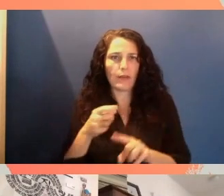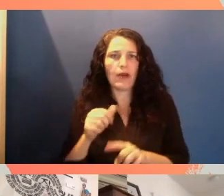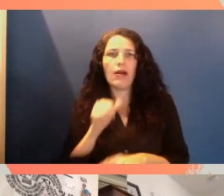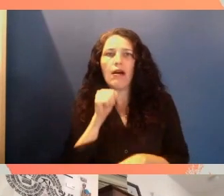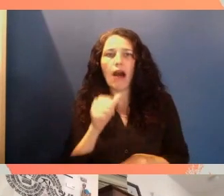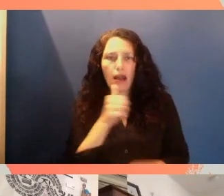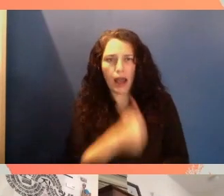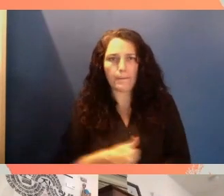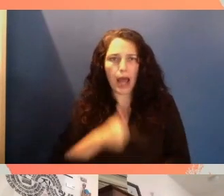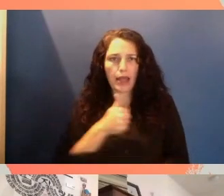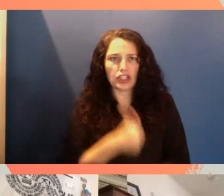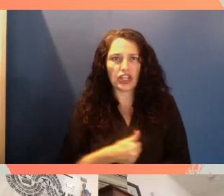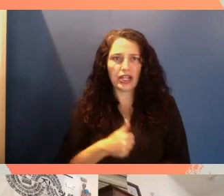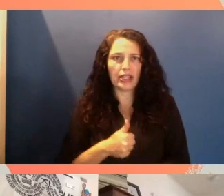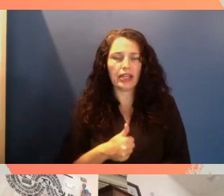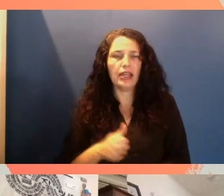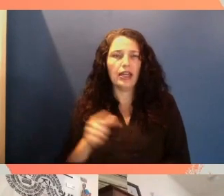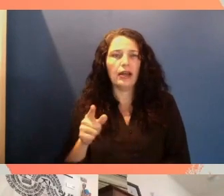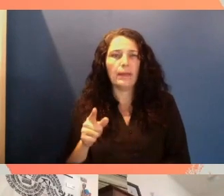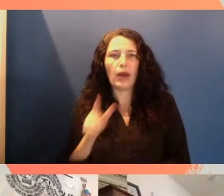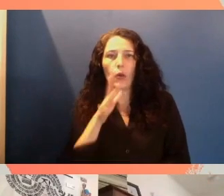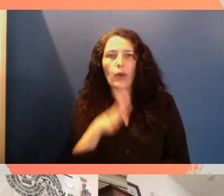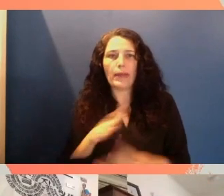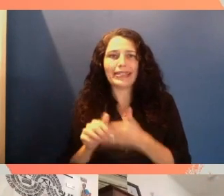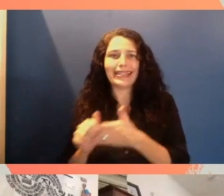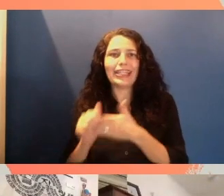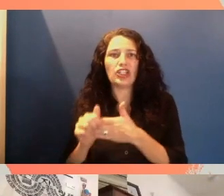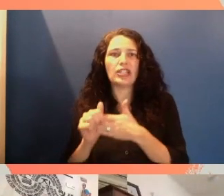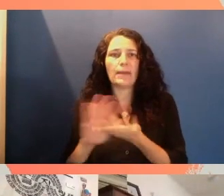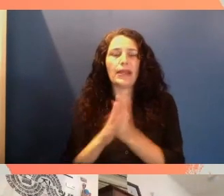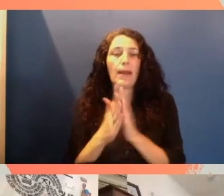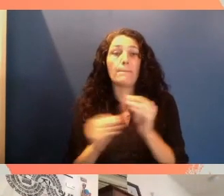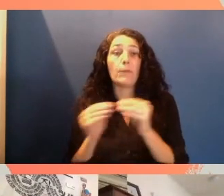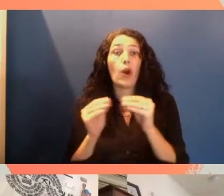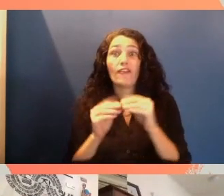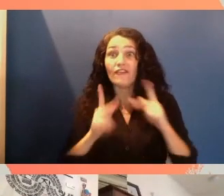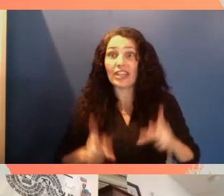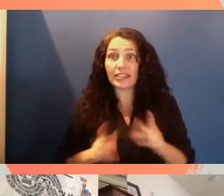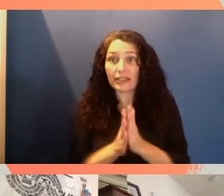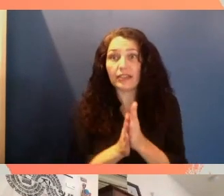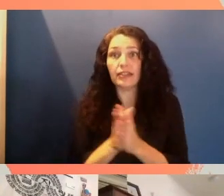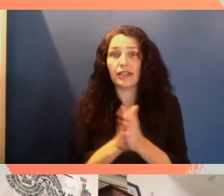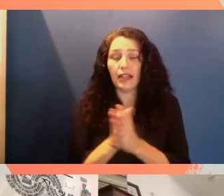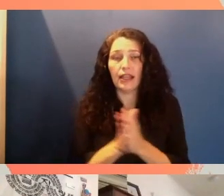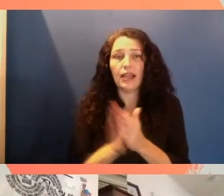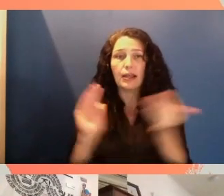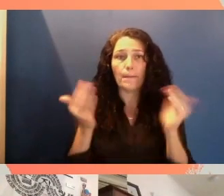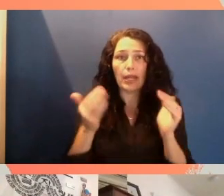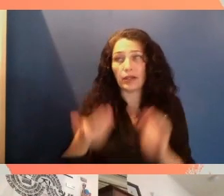about women's leadership has been so much more visible than it has ever been. And it's something I think we can come back to in a moment